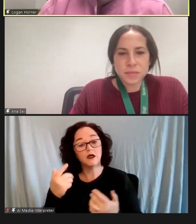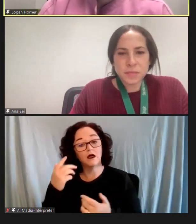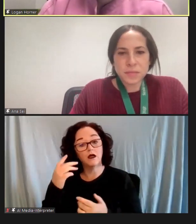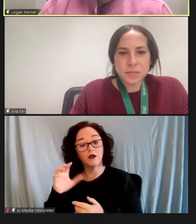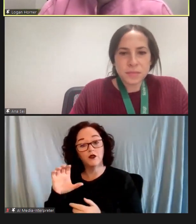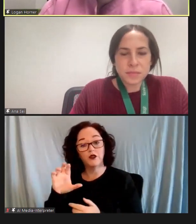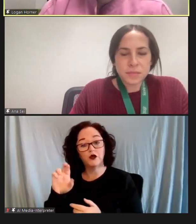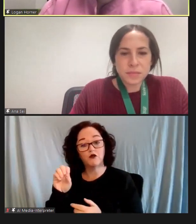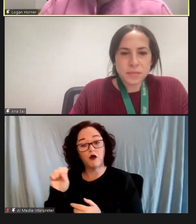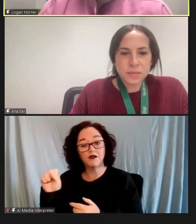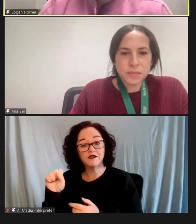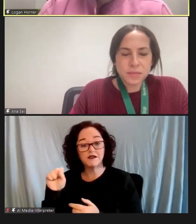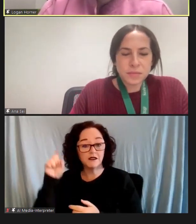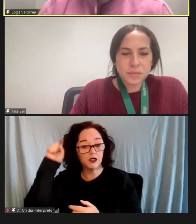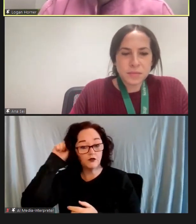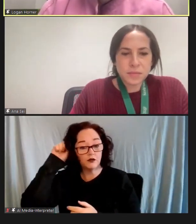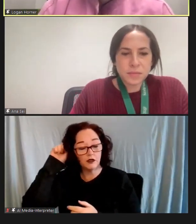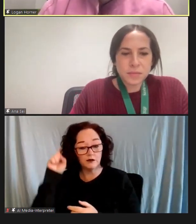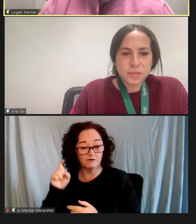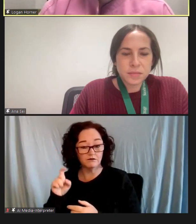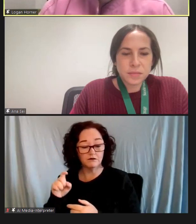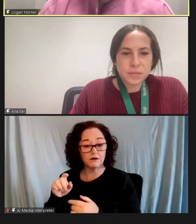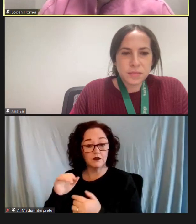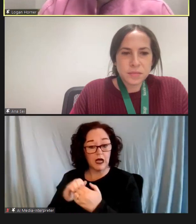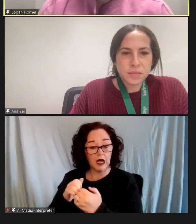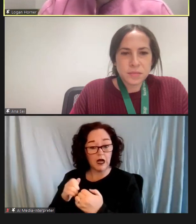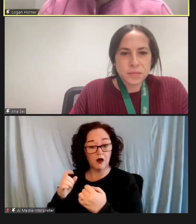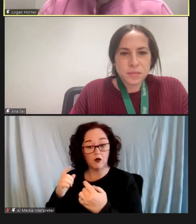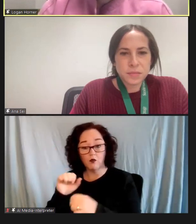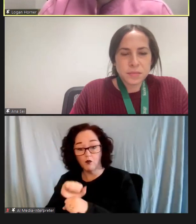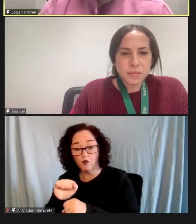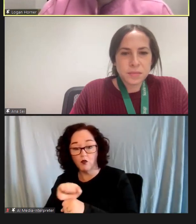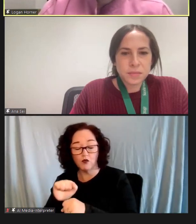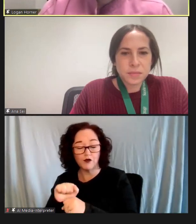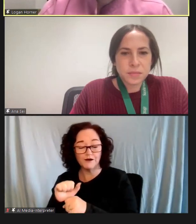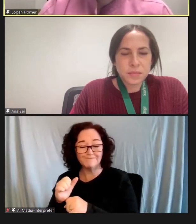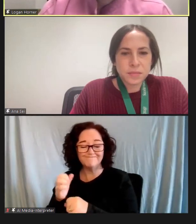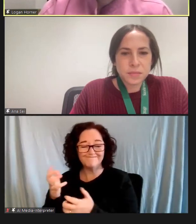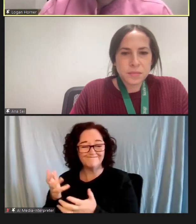and how they're made they just can't